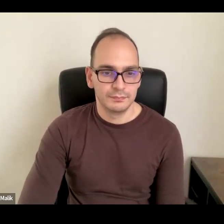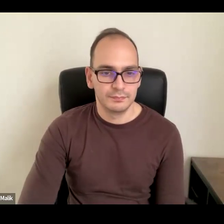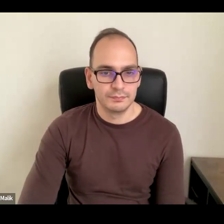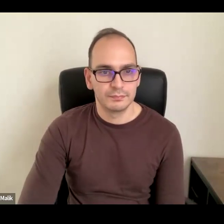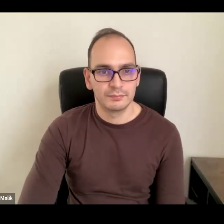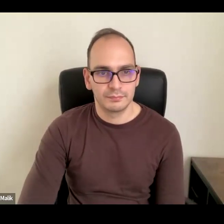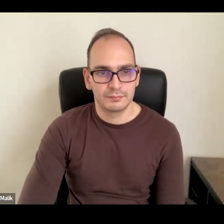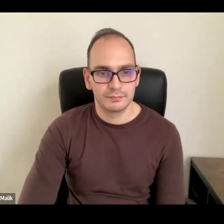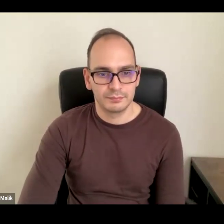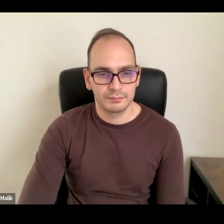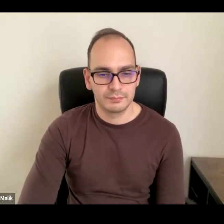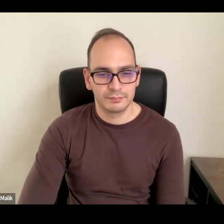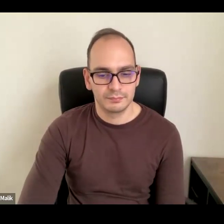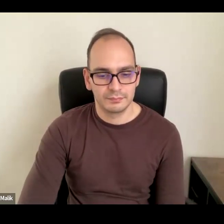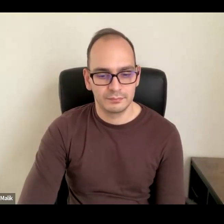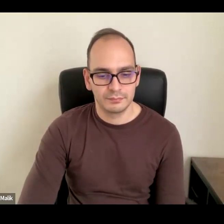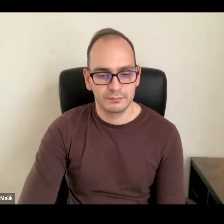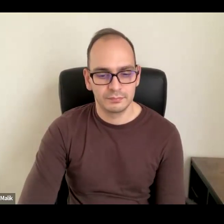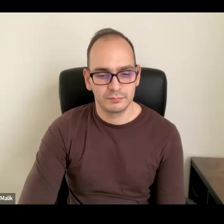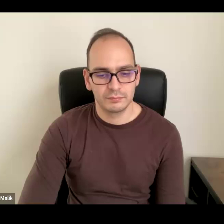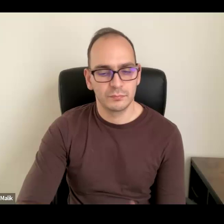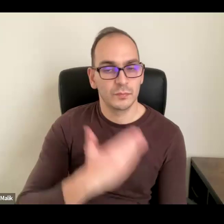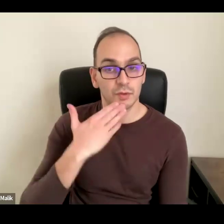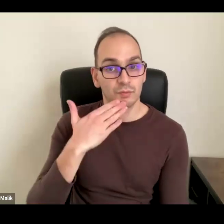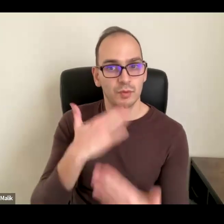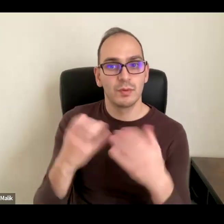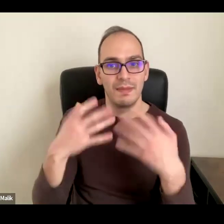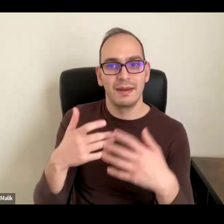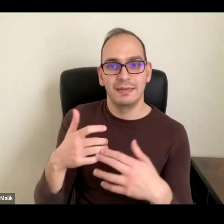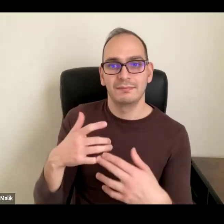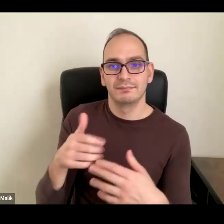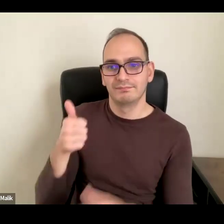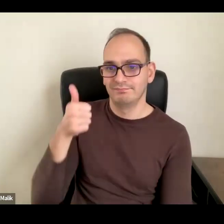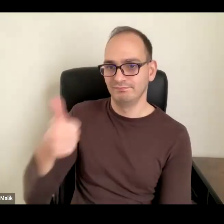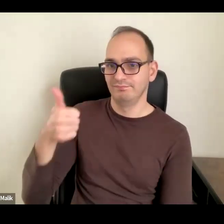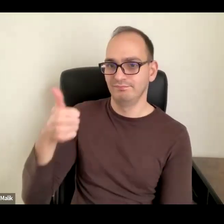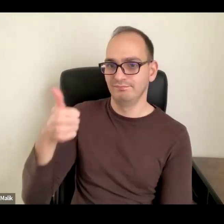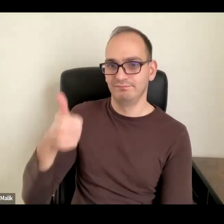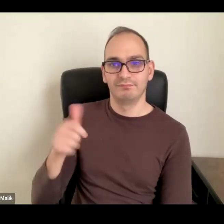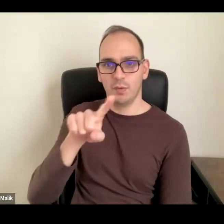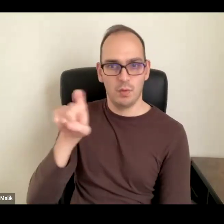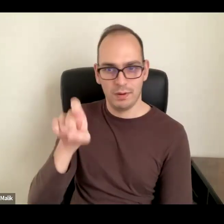All right, got some good upvoted questions here.